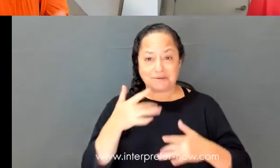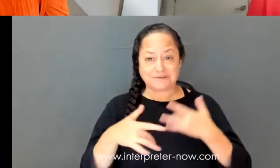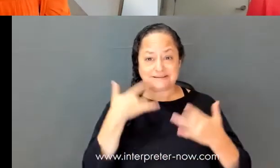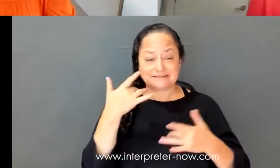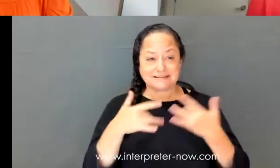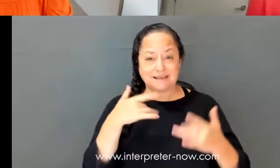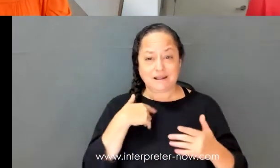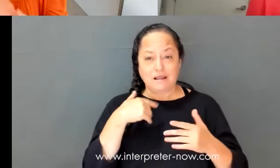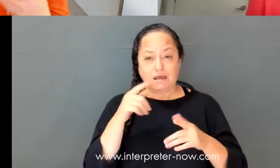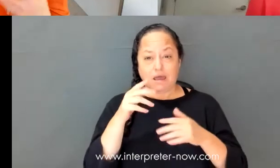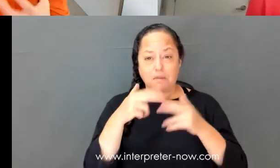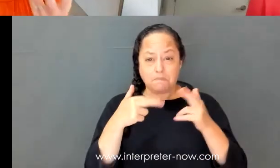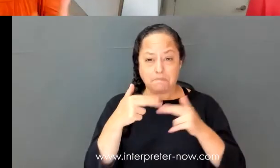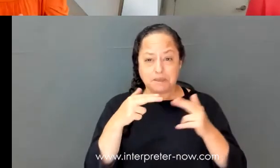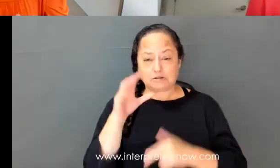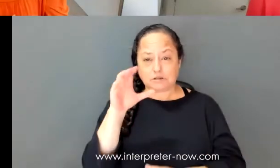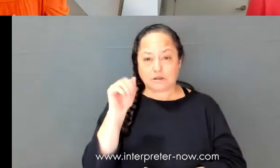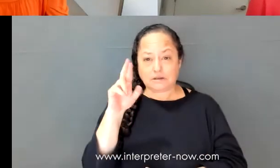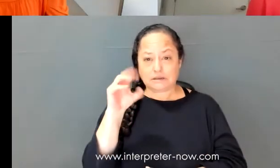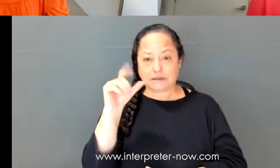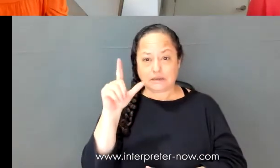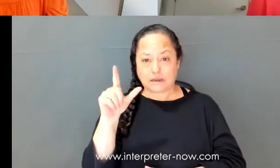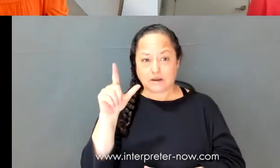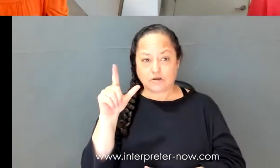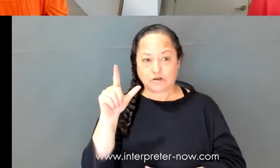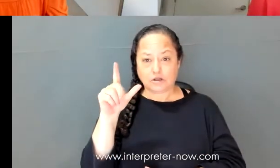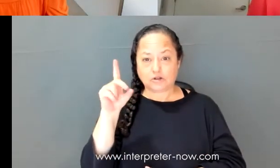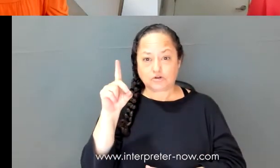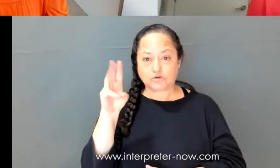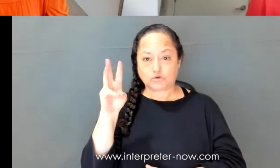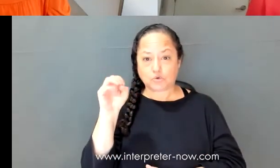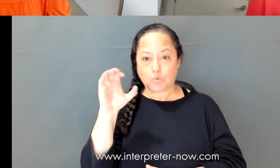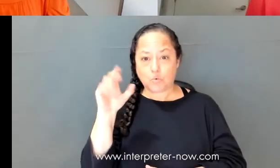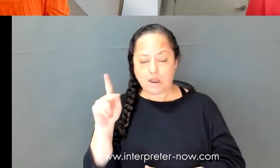build on Carol Dweck's growth mindset.